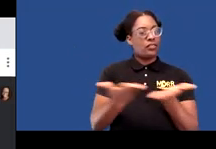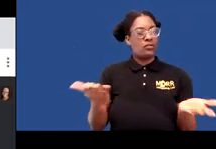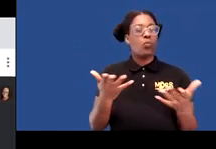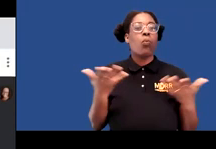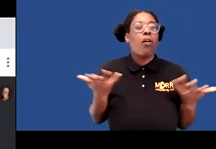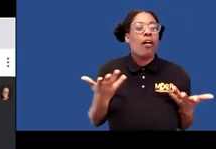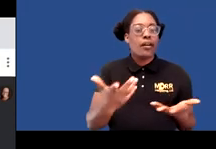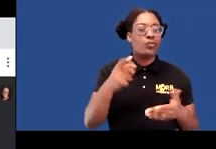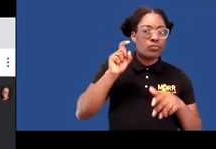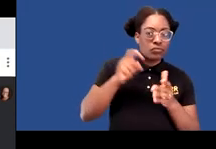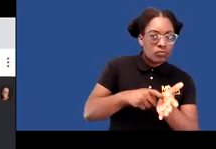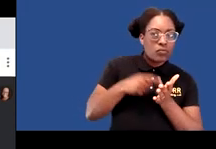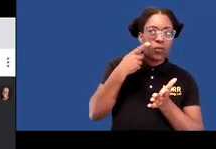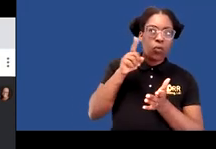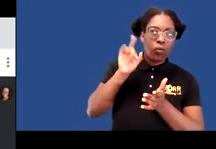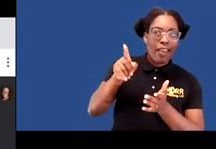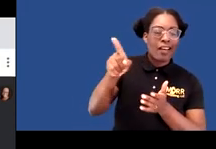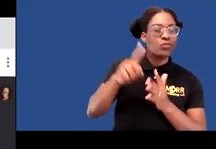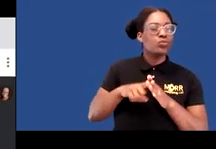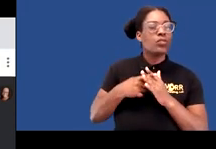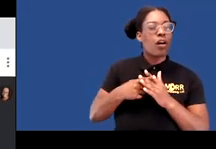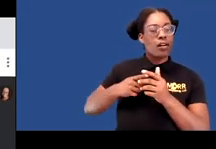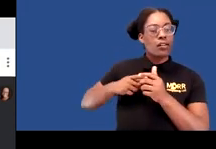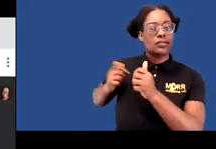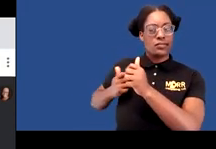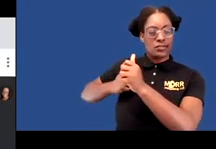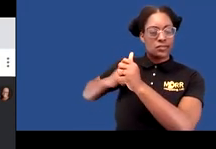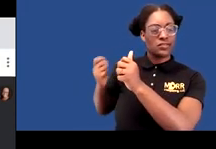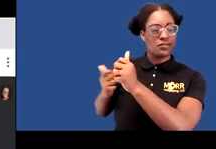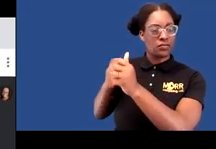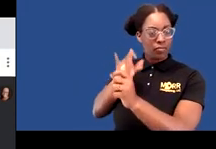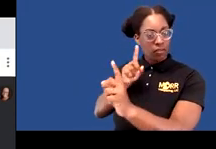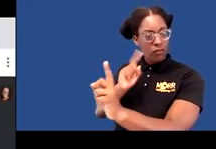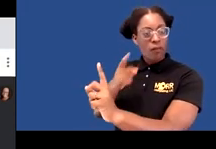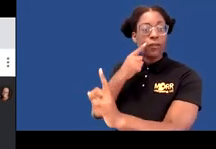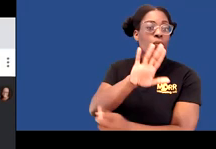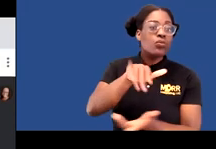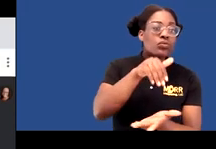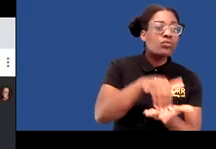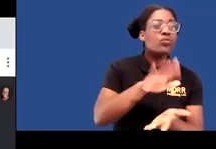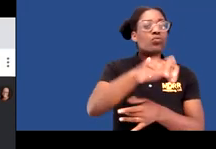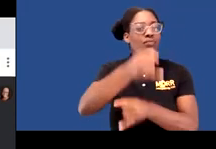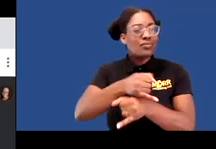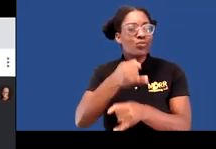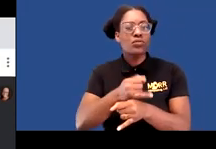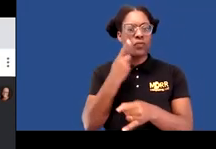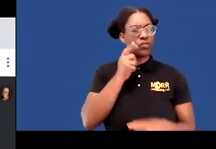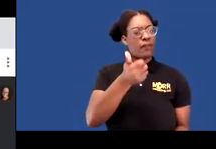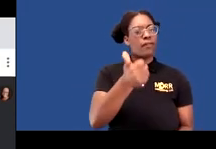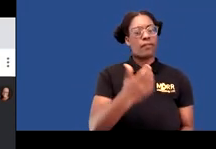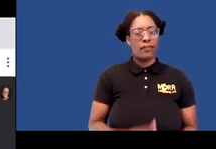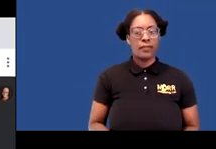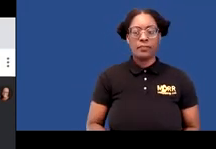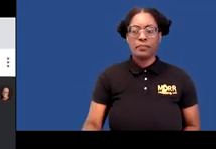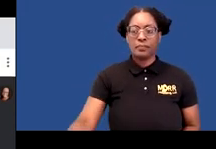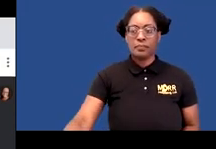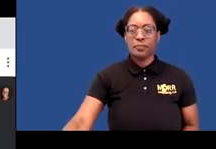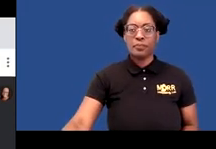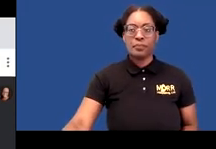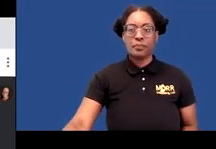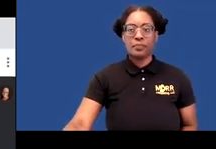to begin realizing this vision for your center and for your institution?